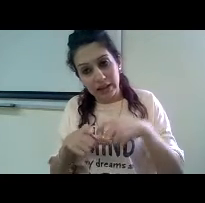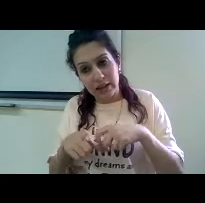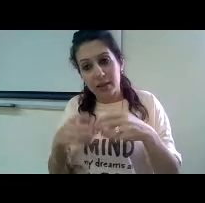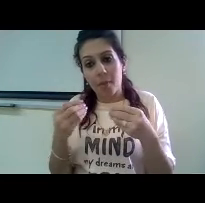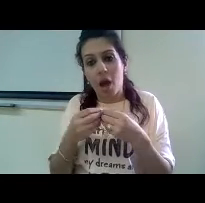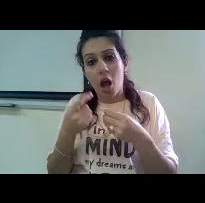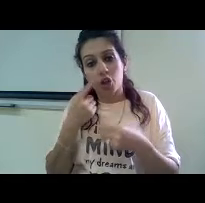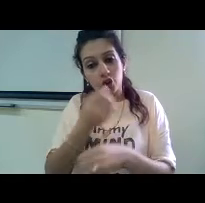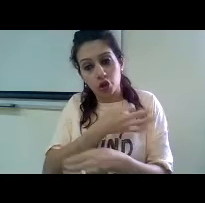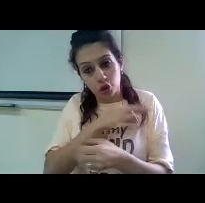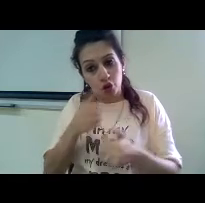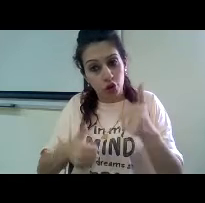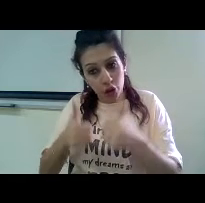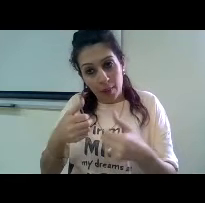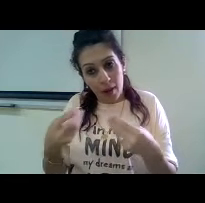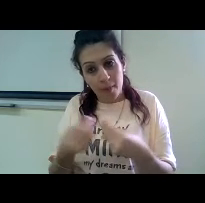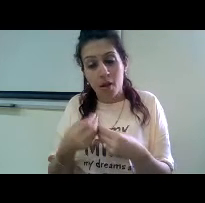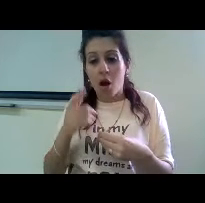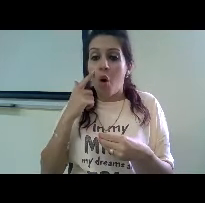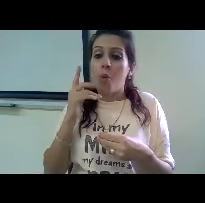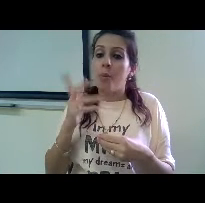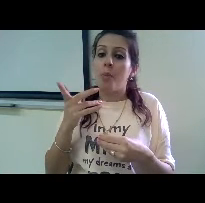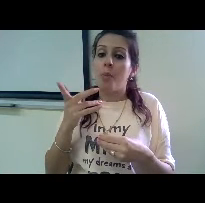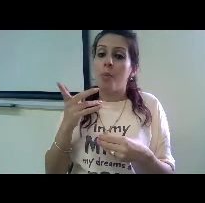showing the percentage of children who are at school.